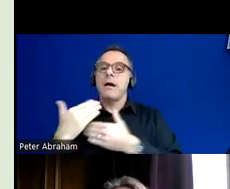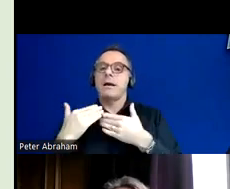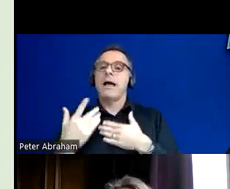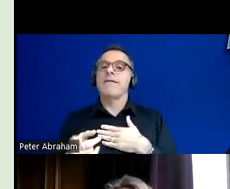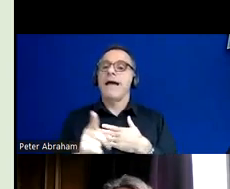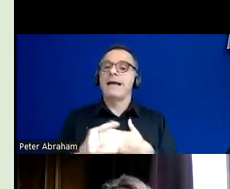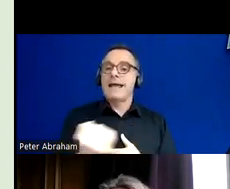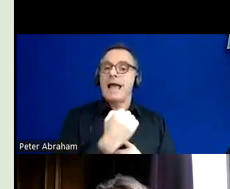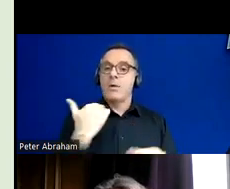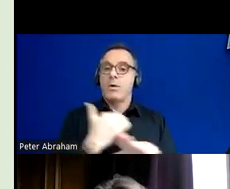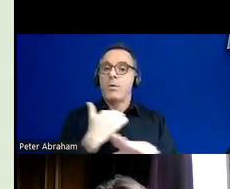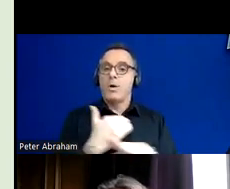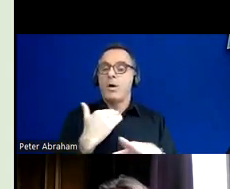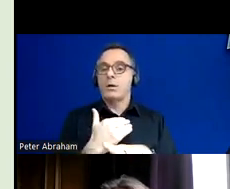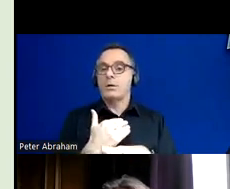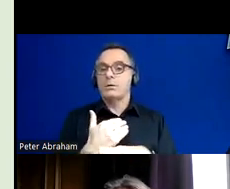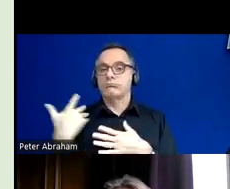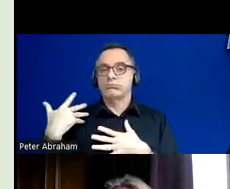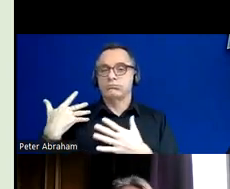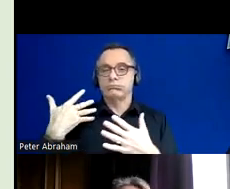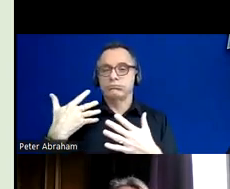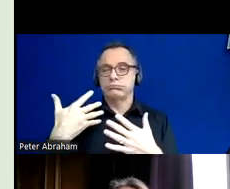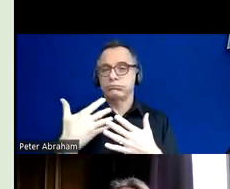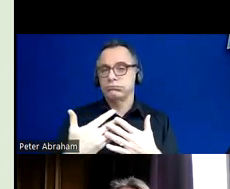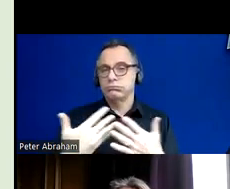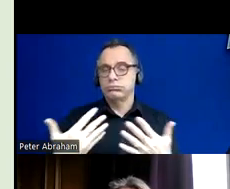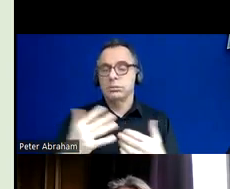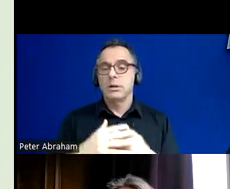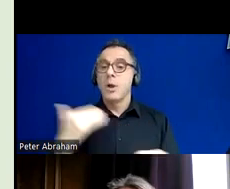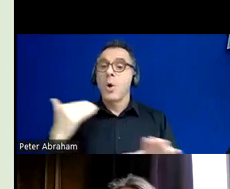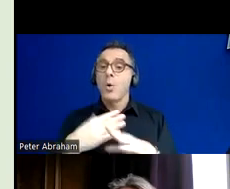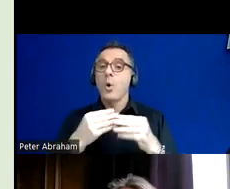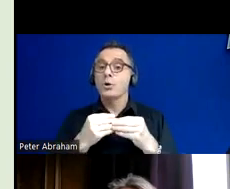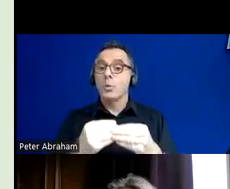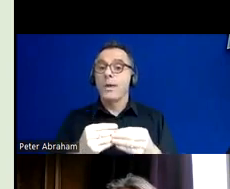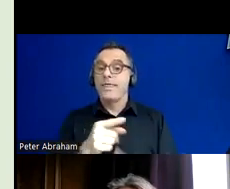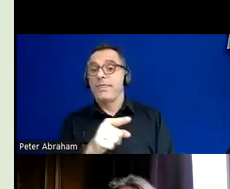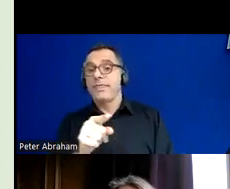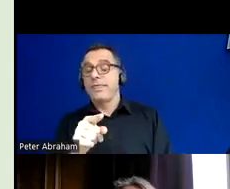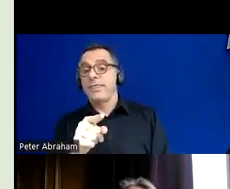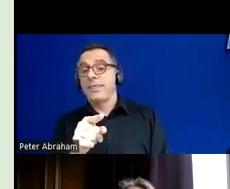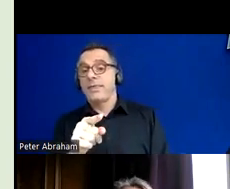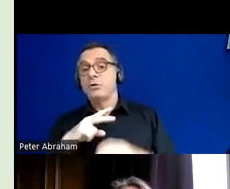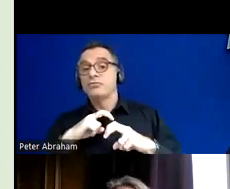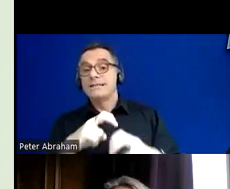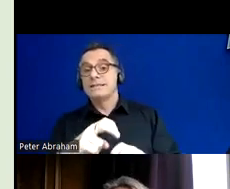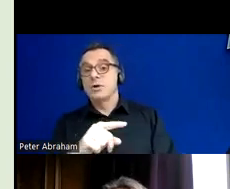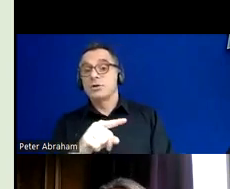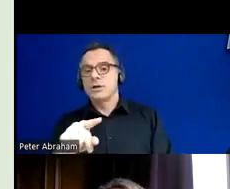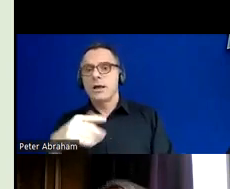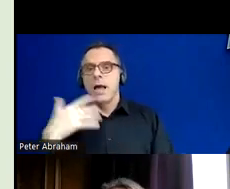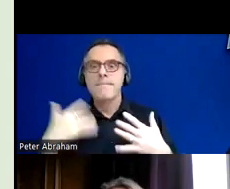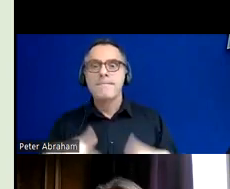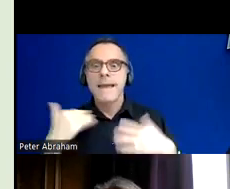the last few decades. We worked with a researcher who did this amazing job of creating a timeline on